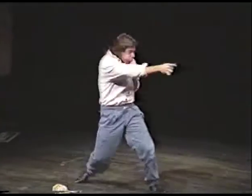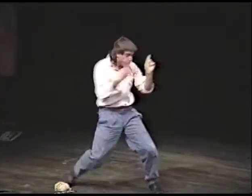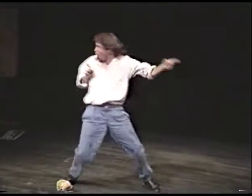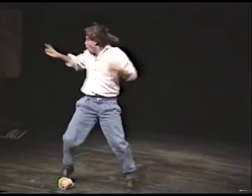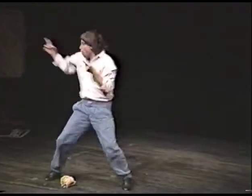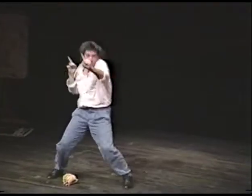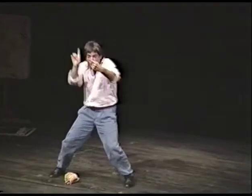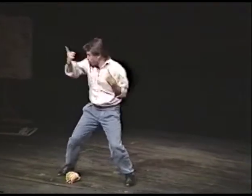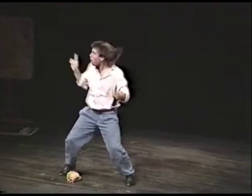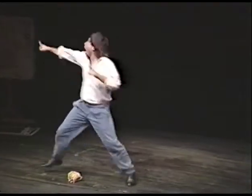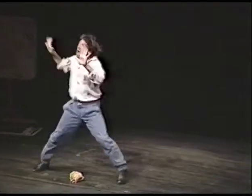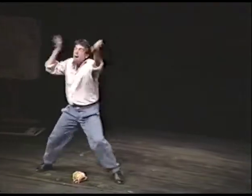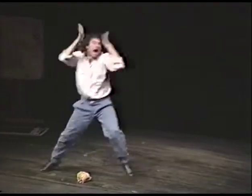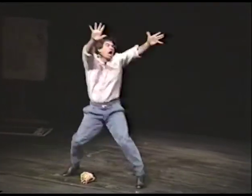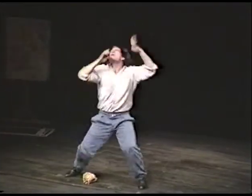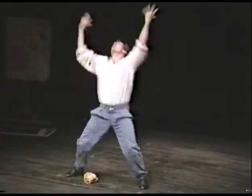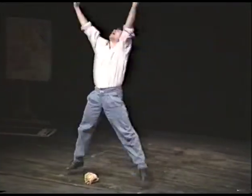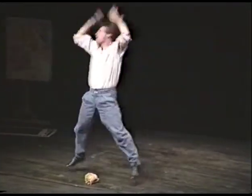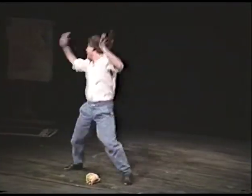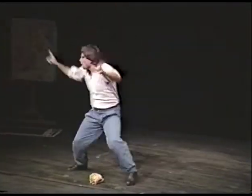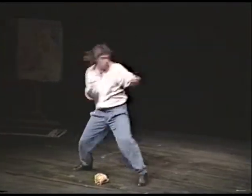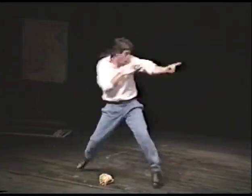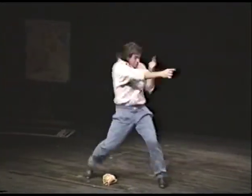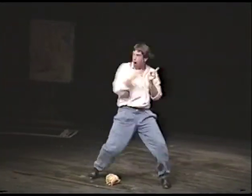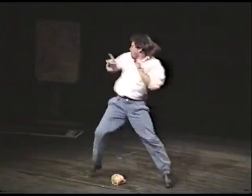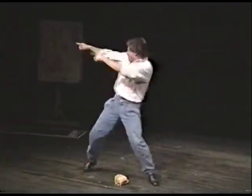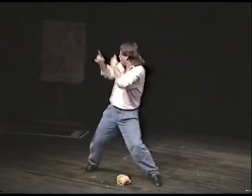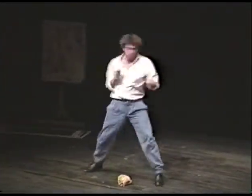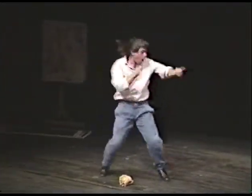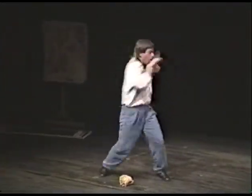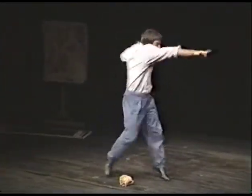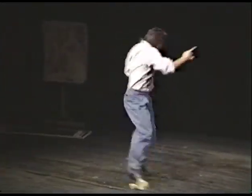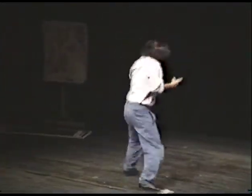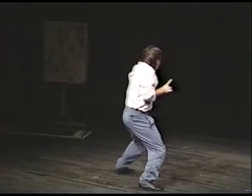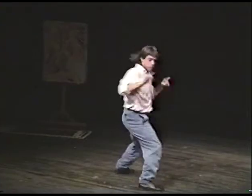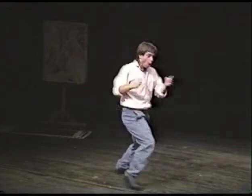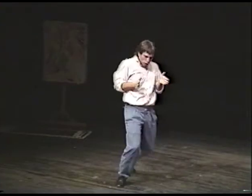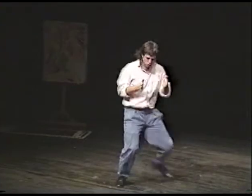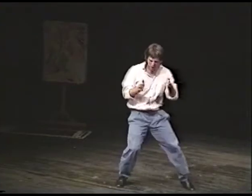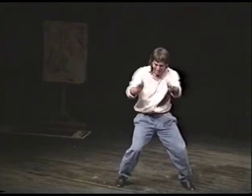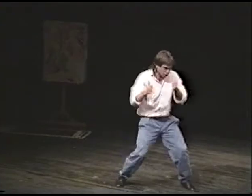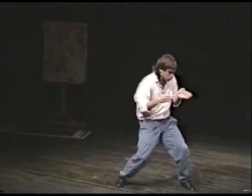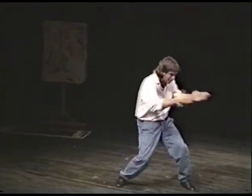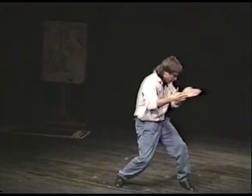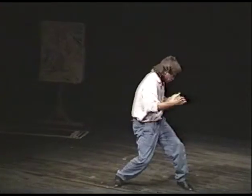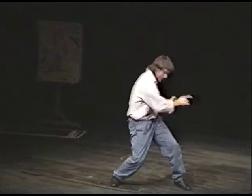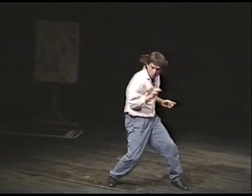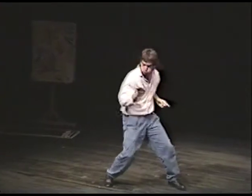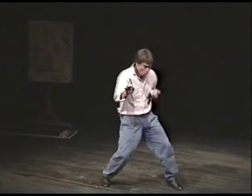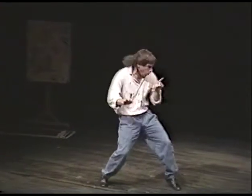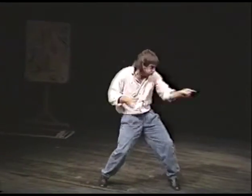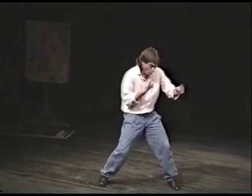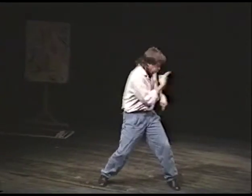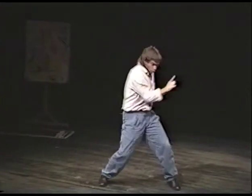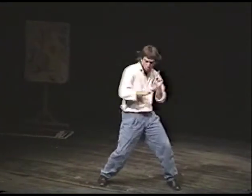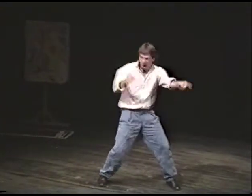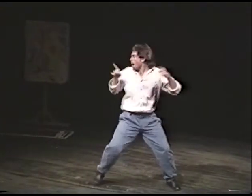Romero's sheep, escaping missing status, down